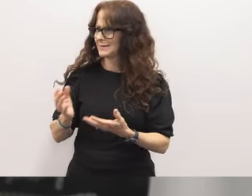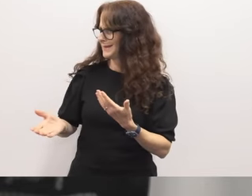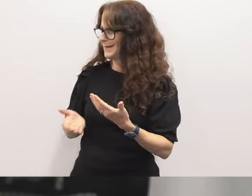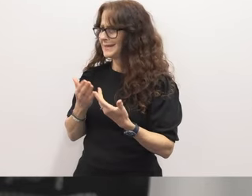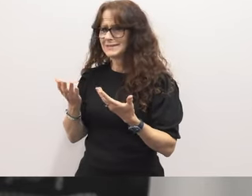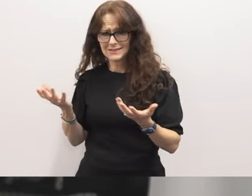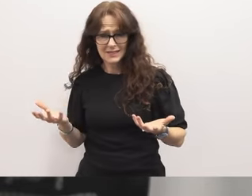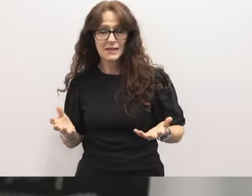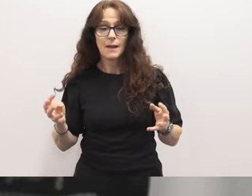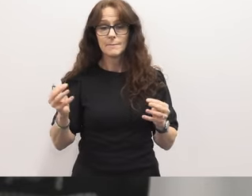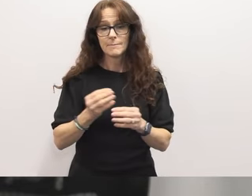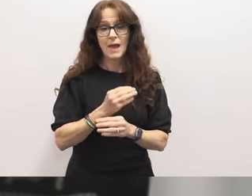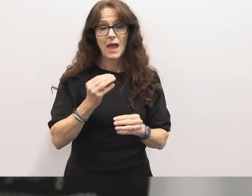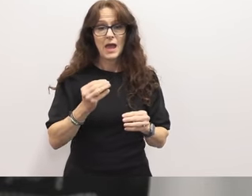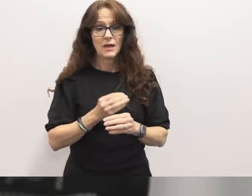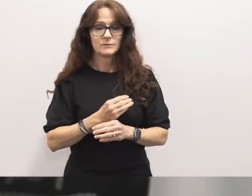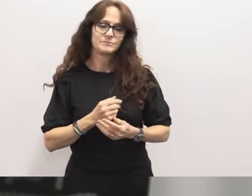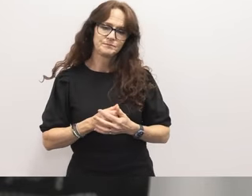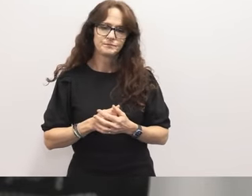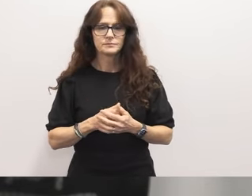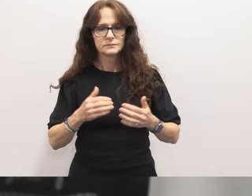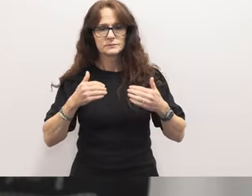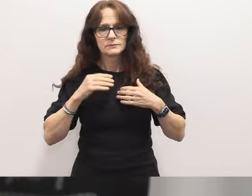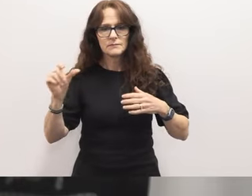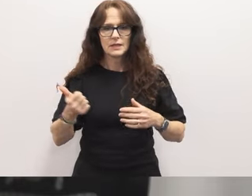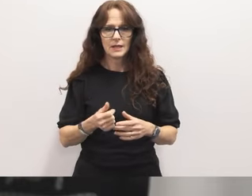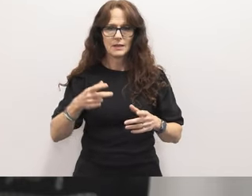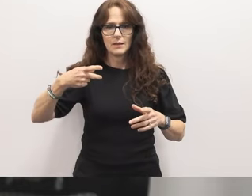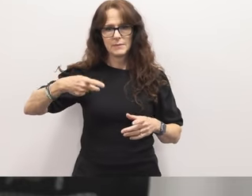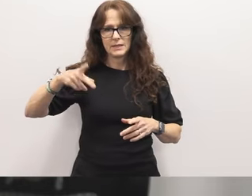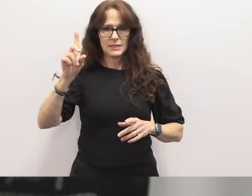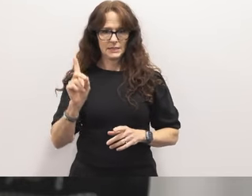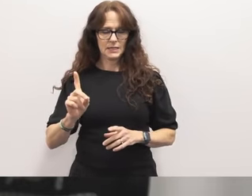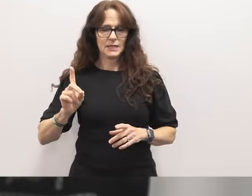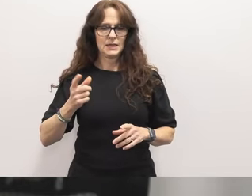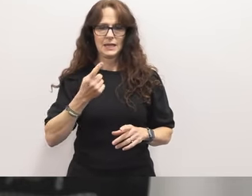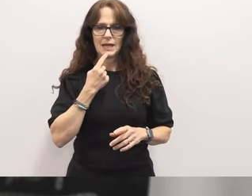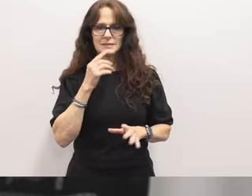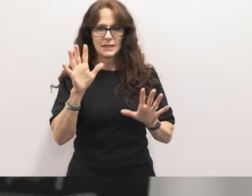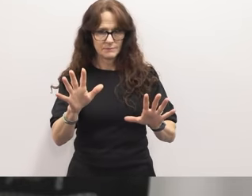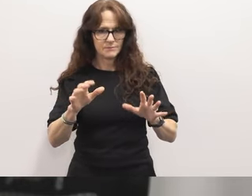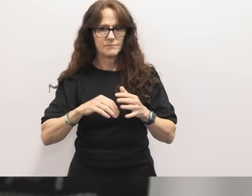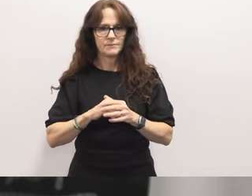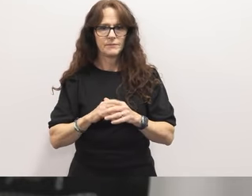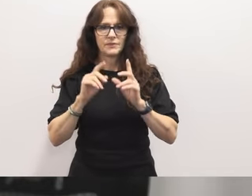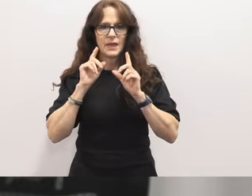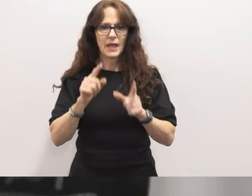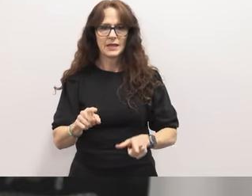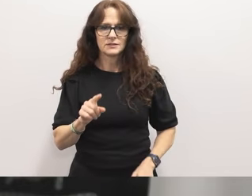In math, we had another professional development and I said, "The answer is four.